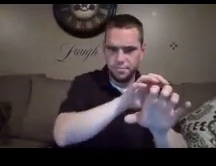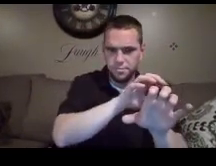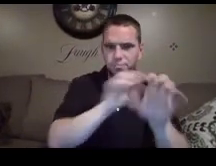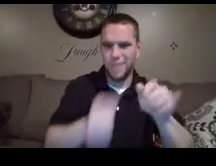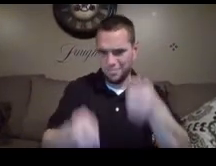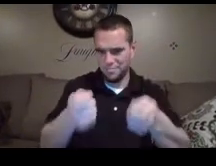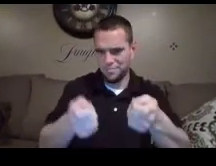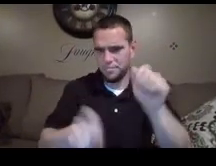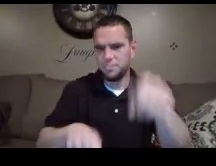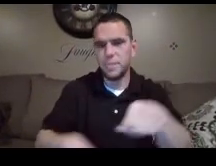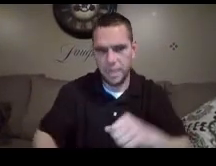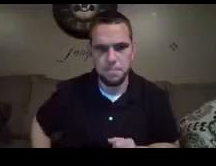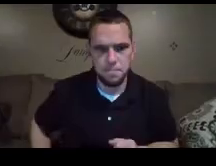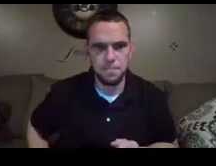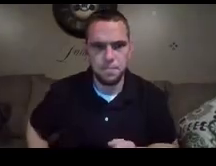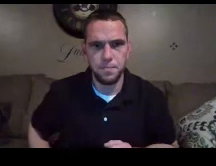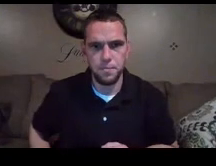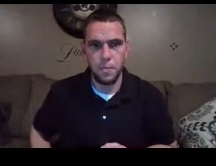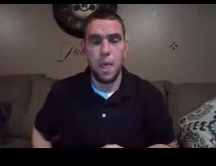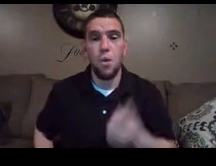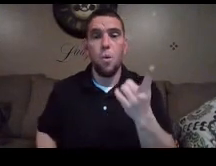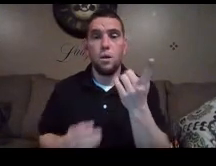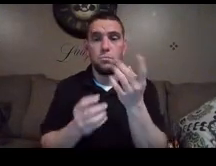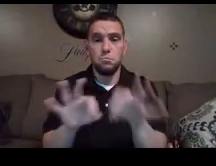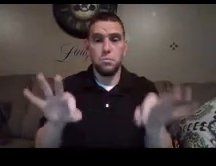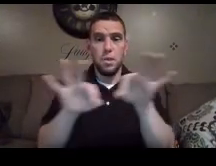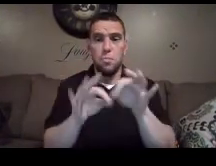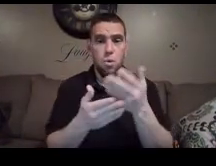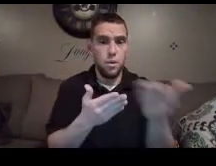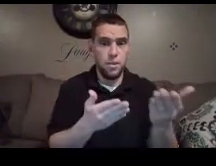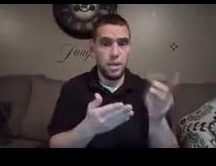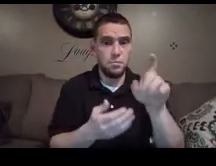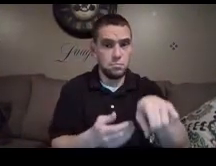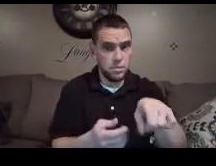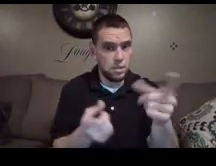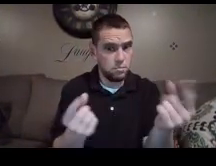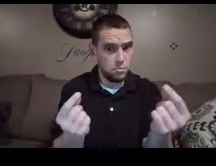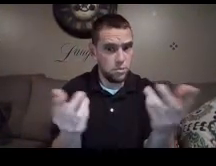Now, one thing that we do need to do is-- if you're going to group images in Word like